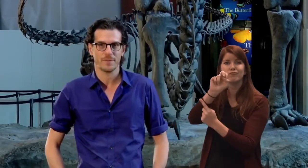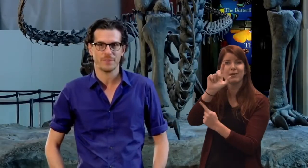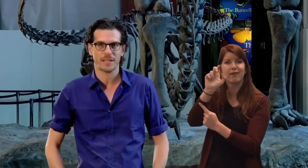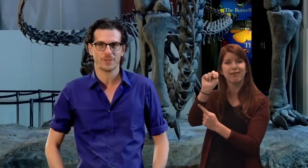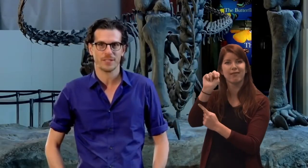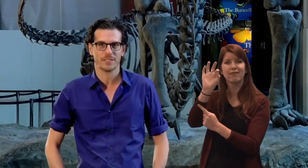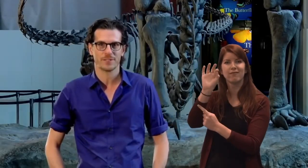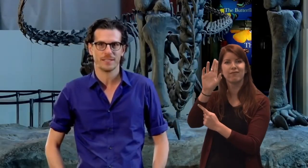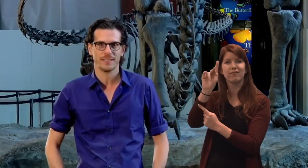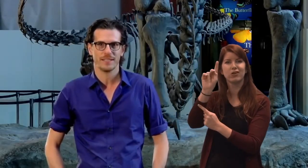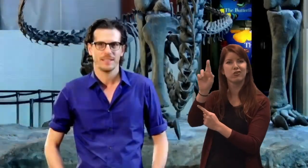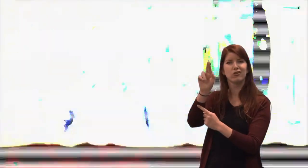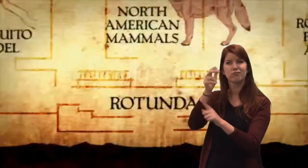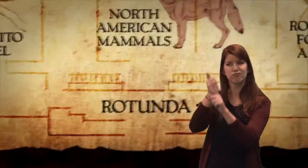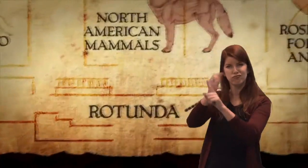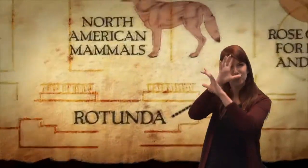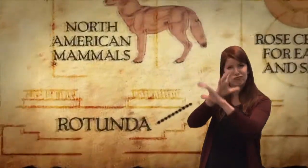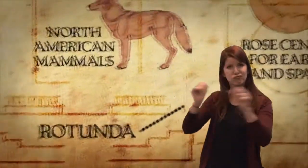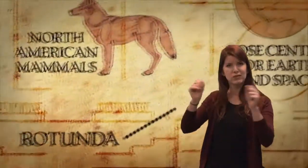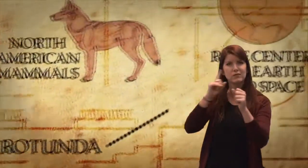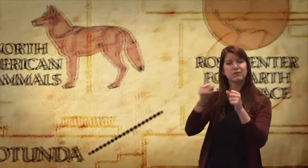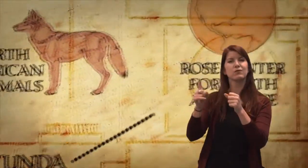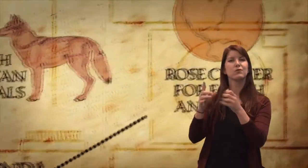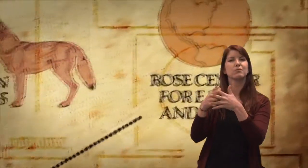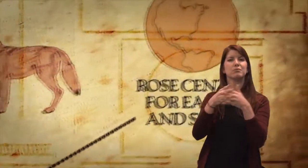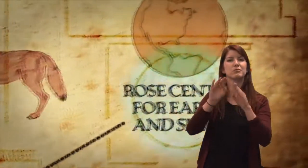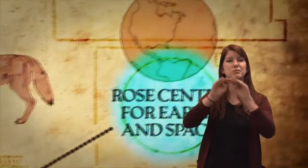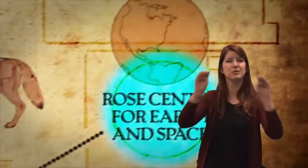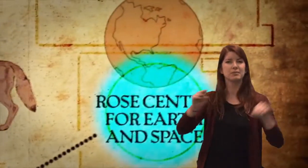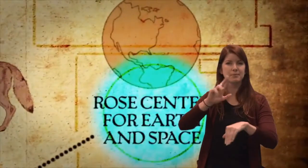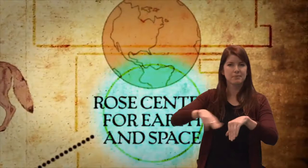of Natural History , she's over in the Rose Center for Earth and Space.